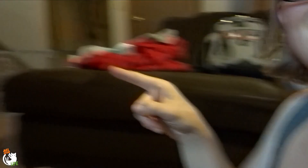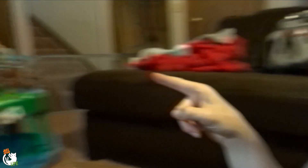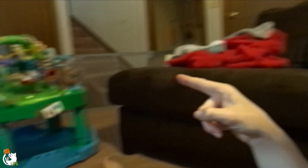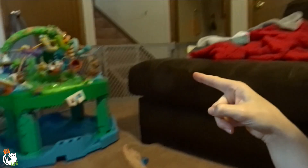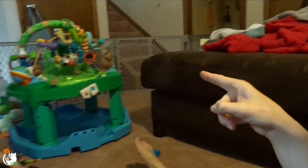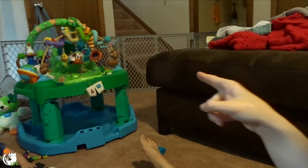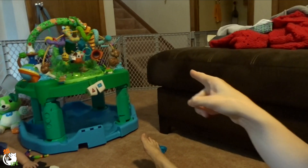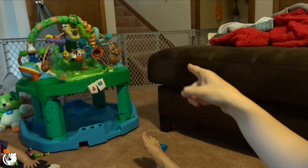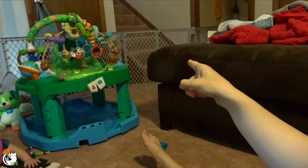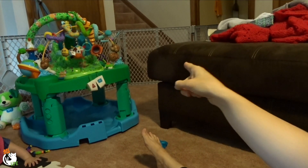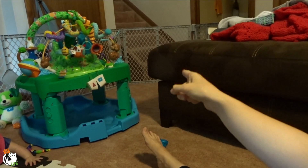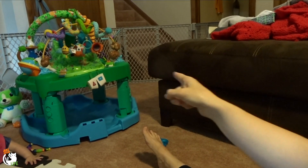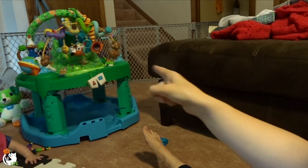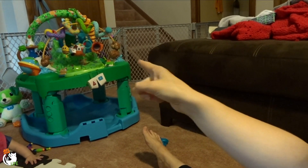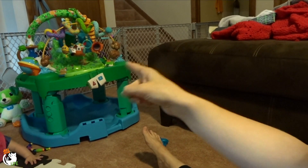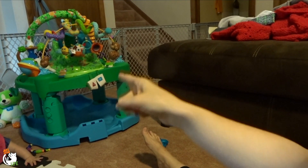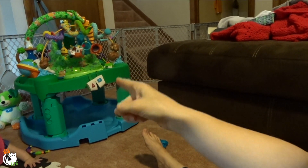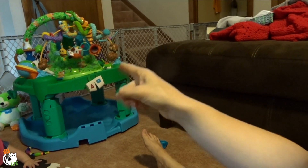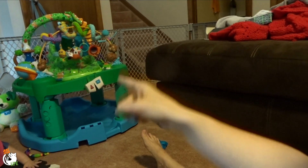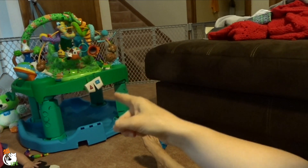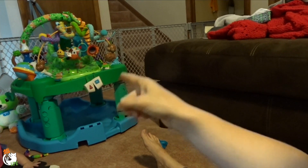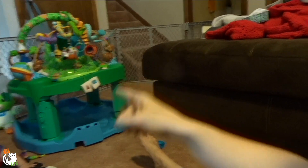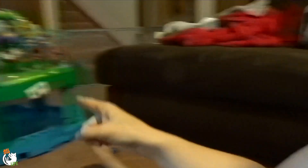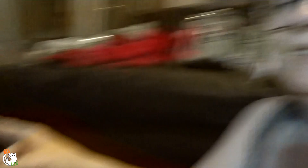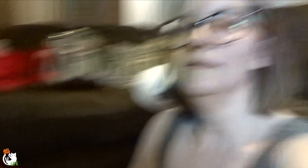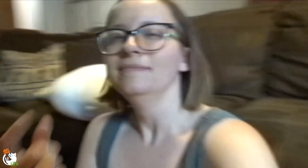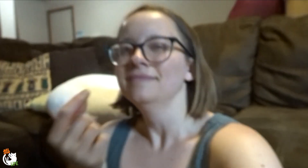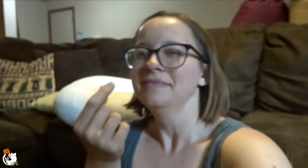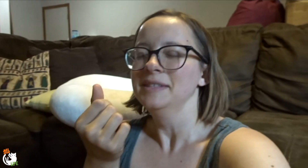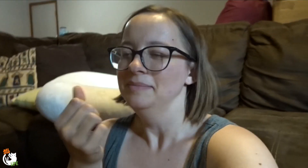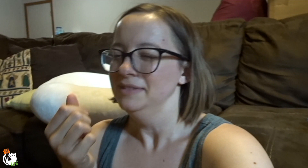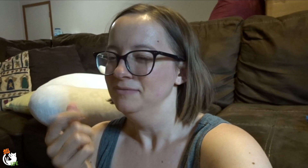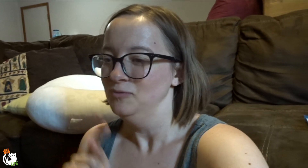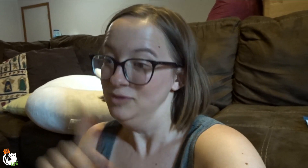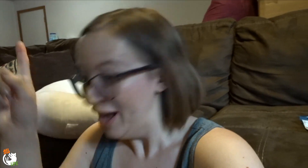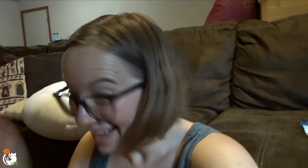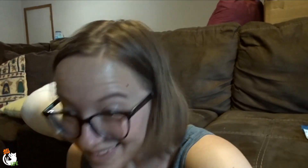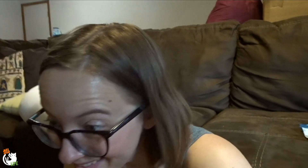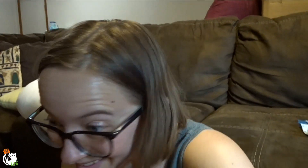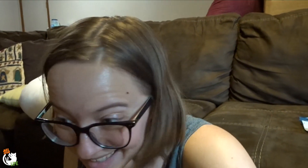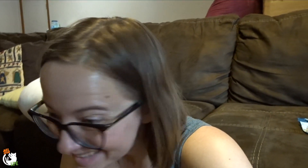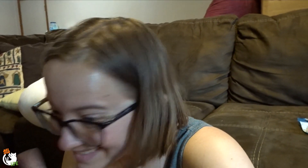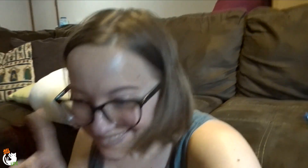but um.... that right there is a little bit too tall.